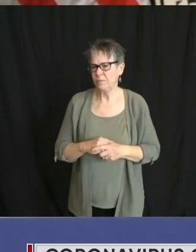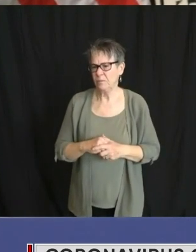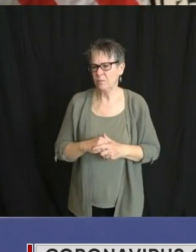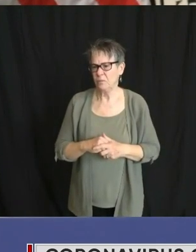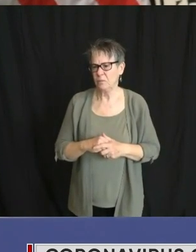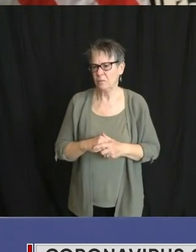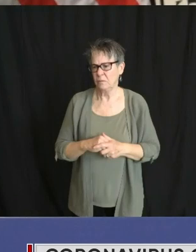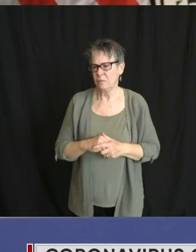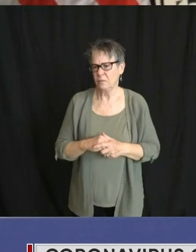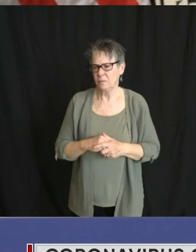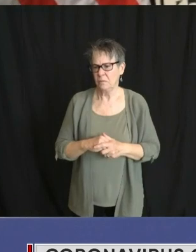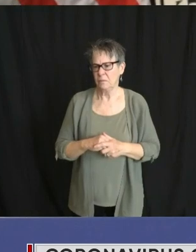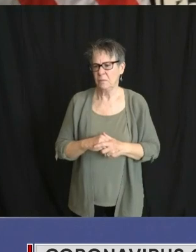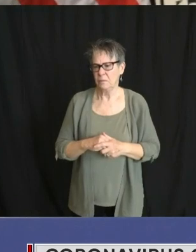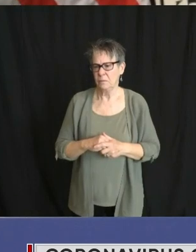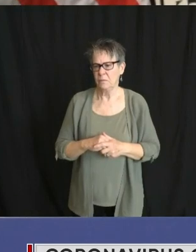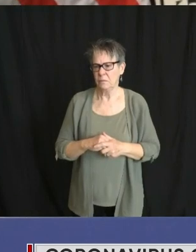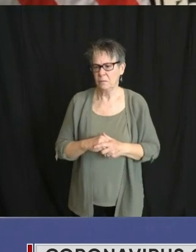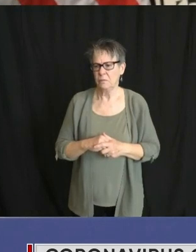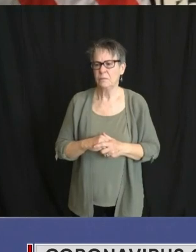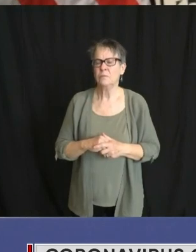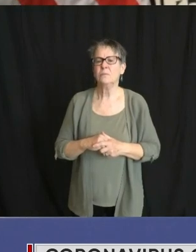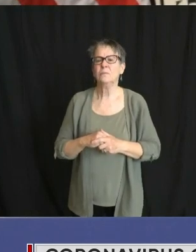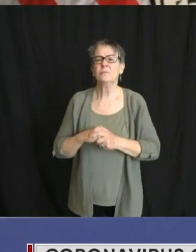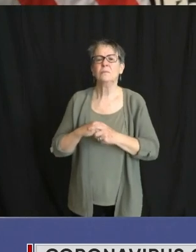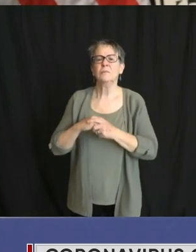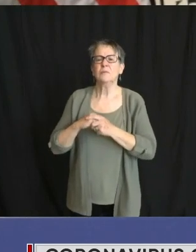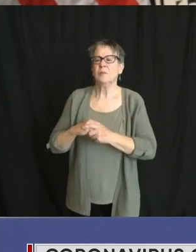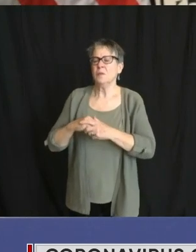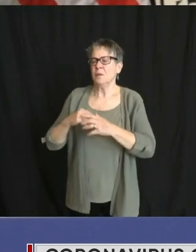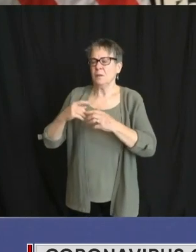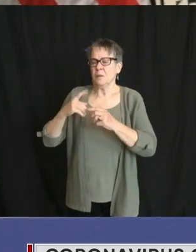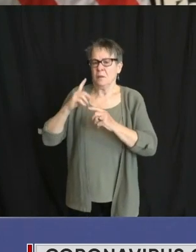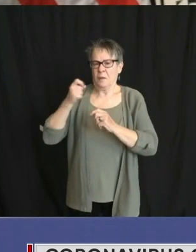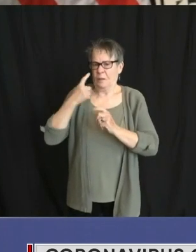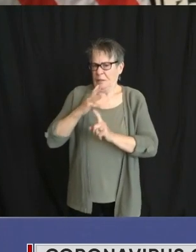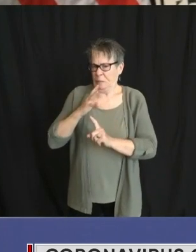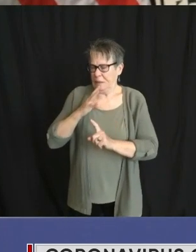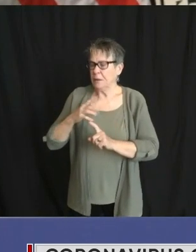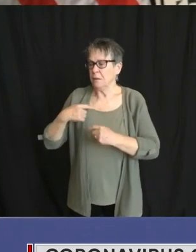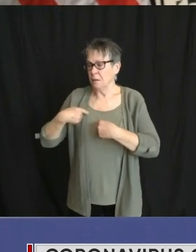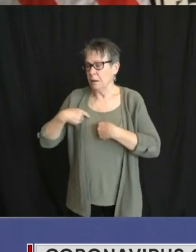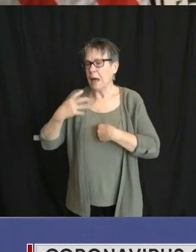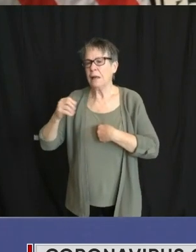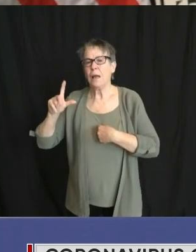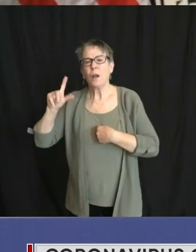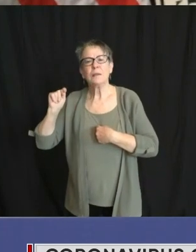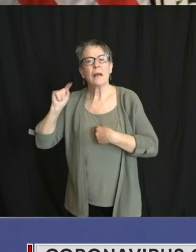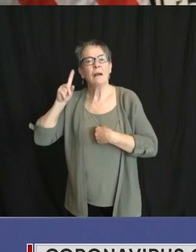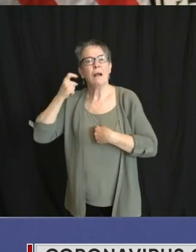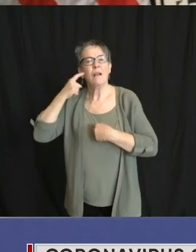I THOUGHT YOU AND I, JUDY, ALONG WITH SHEILA OLIVER AND THE ATTORNEY GENERAL WERE ON